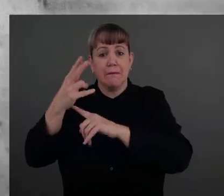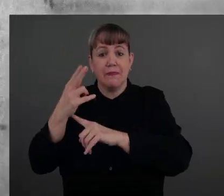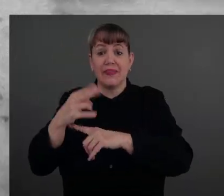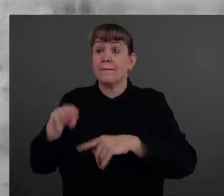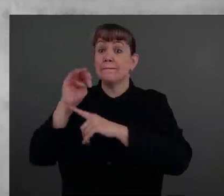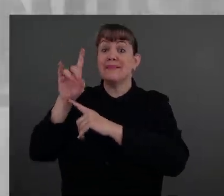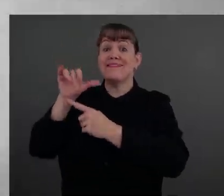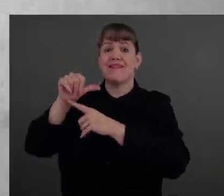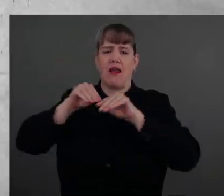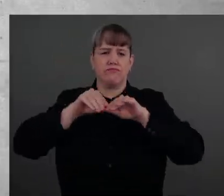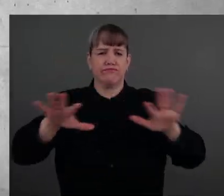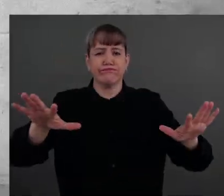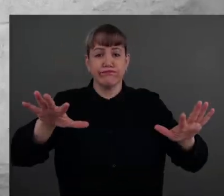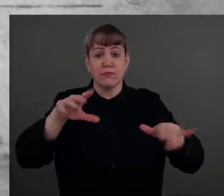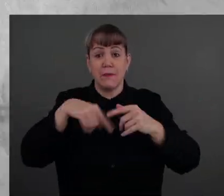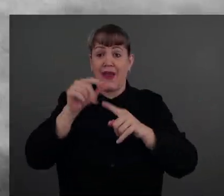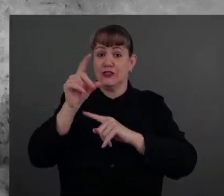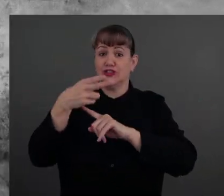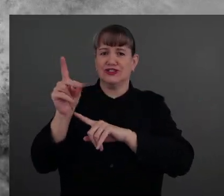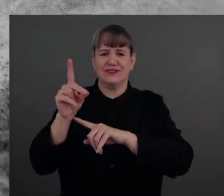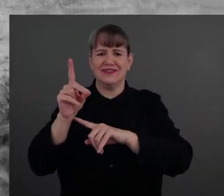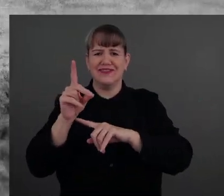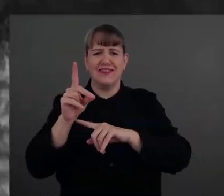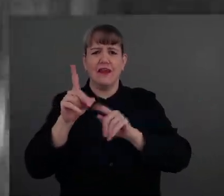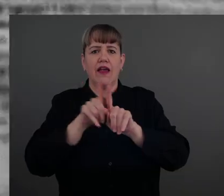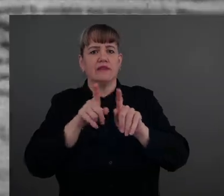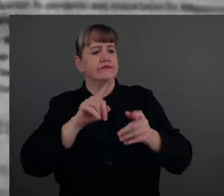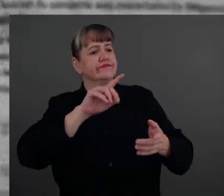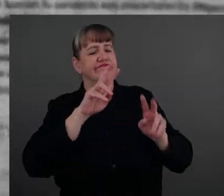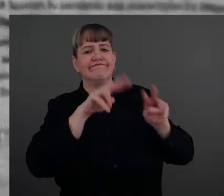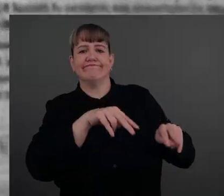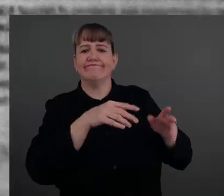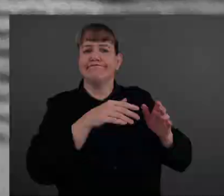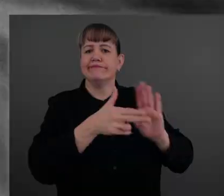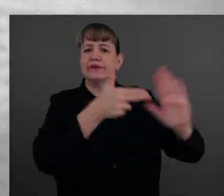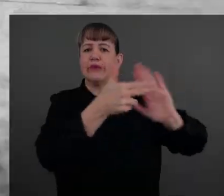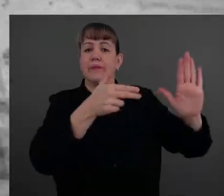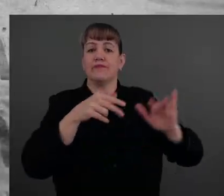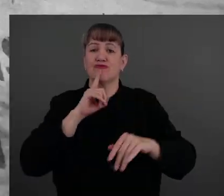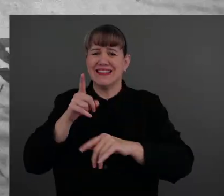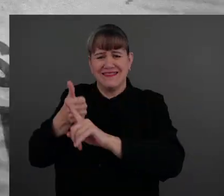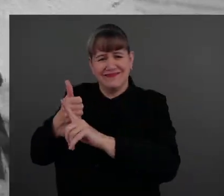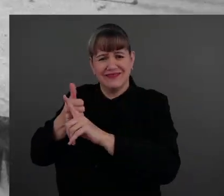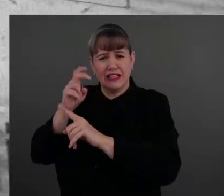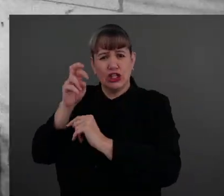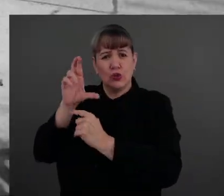Media portrayals often reduce ADHD to stereotypes, while its neurologic nature makes it easy to dismiss.